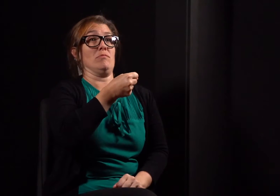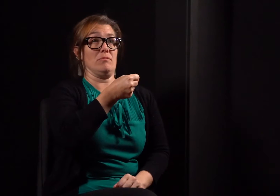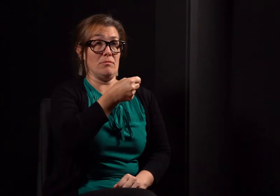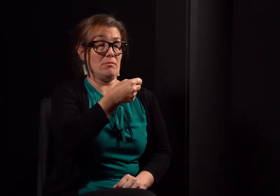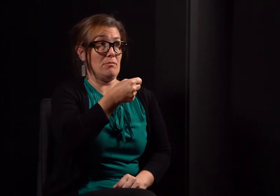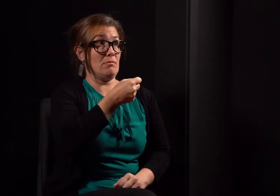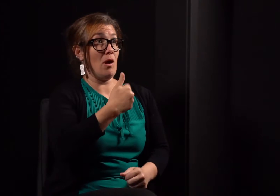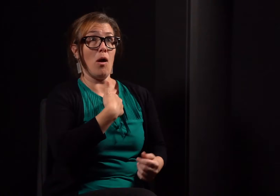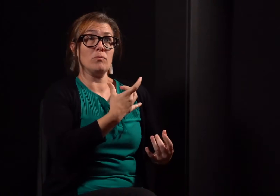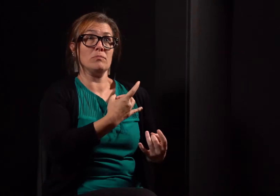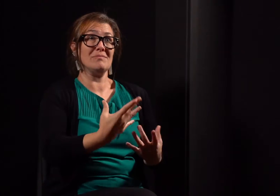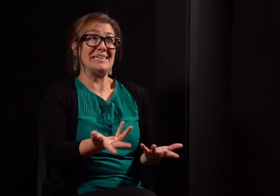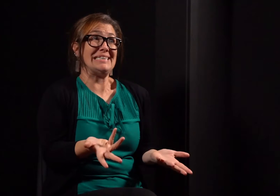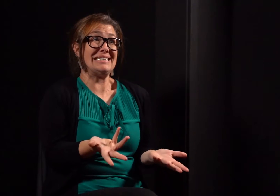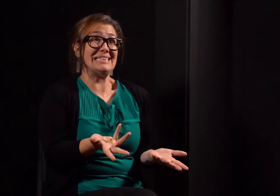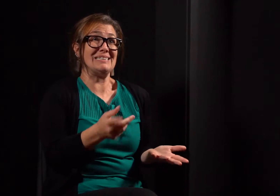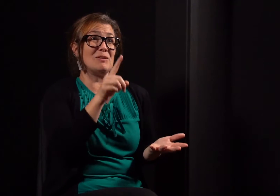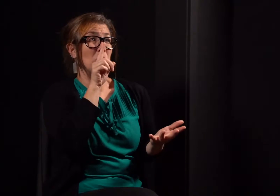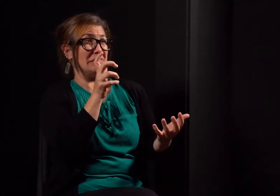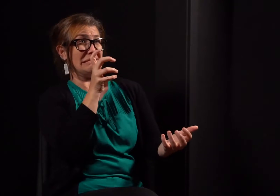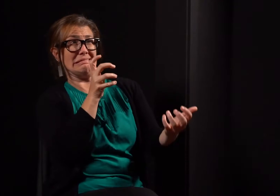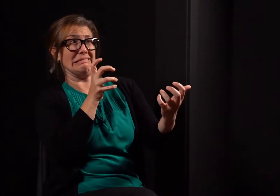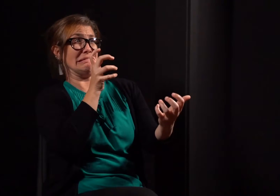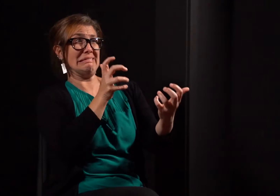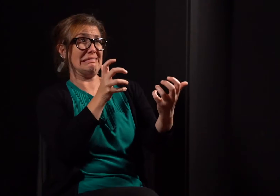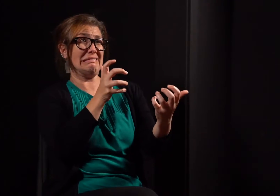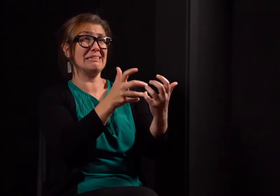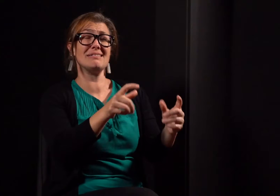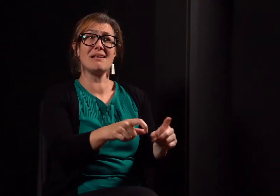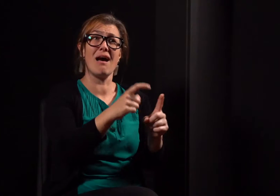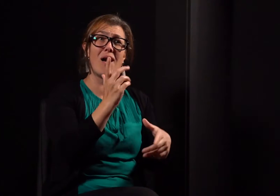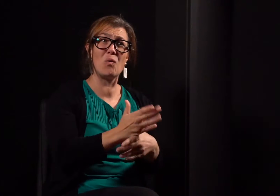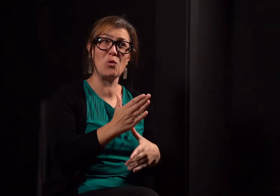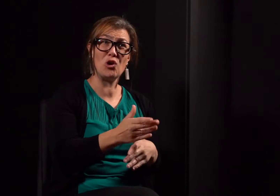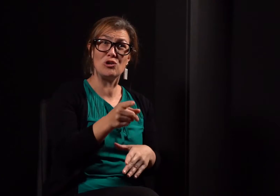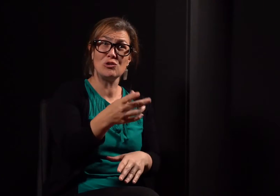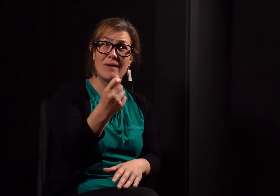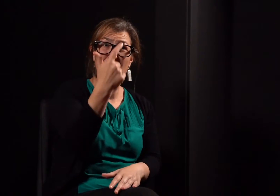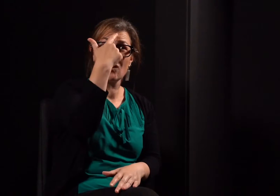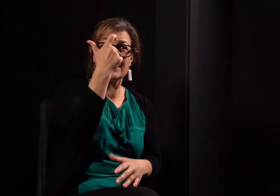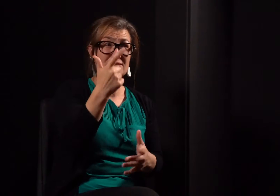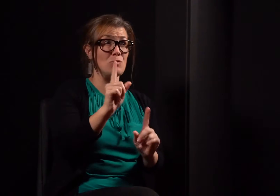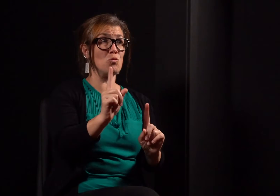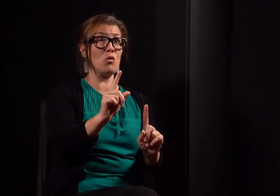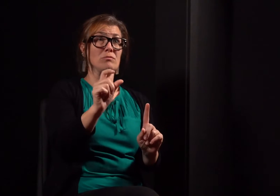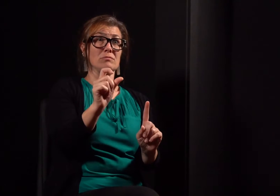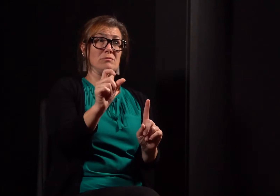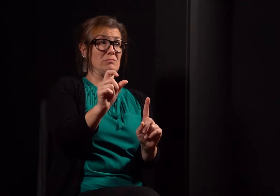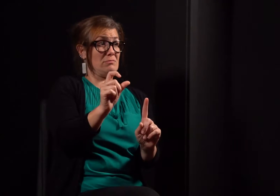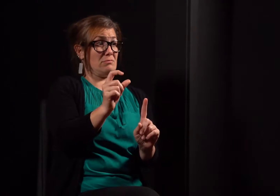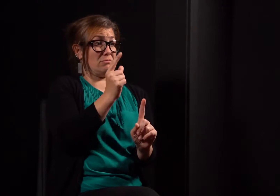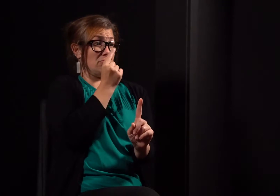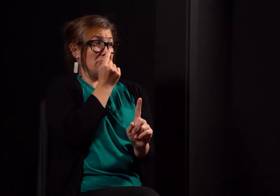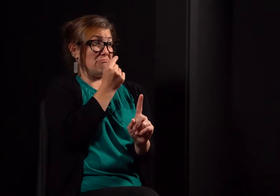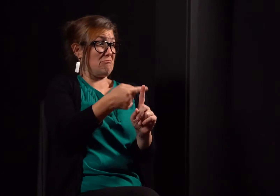If I'm to arrive to work into English with someone and I don't know where they're at, it can be quite difficult.